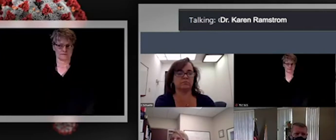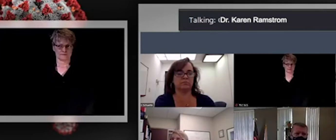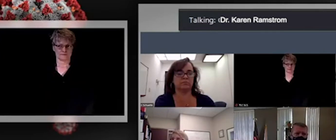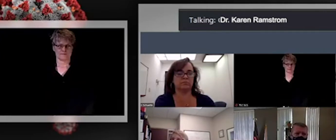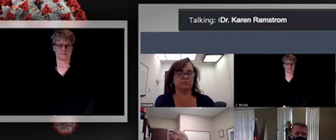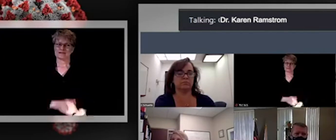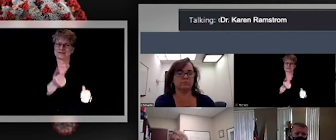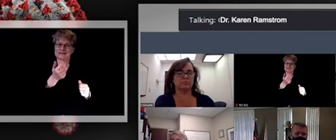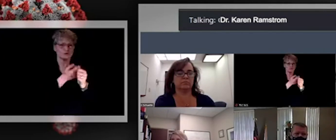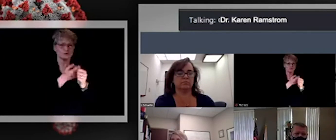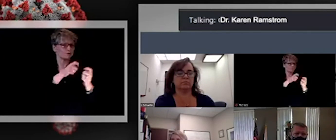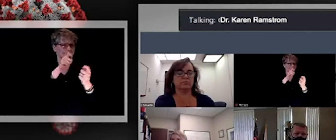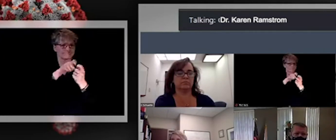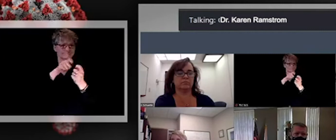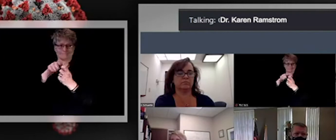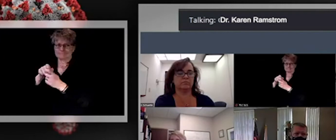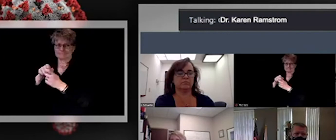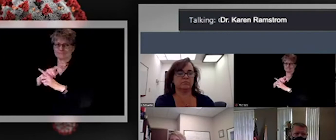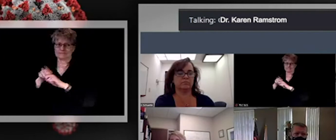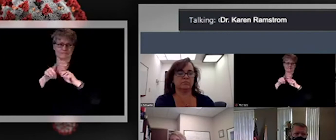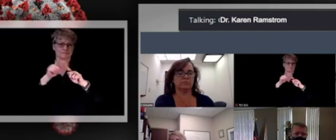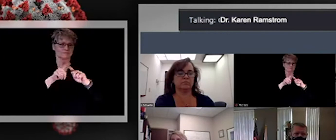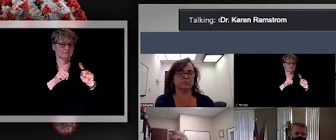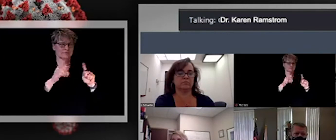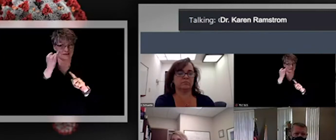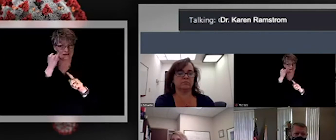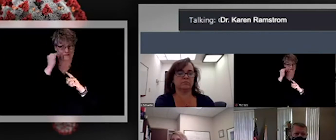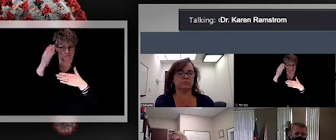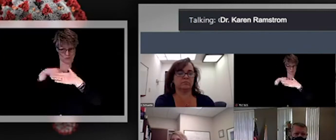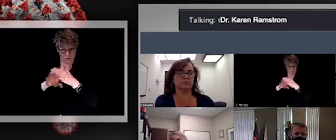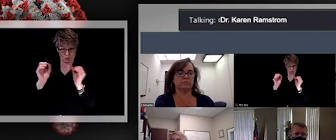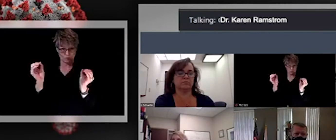in an office space, there's certainly guidance about how you would have meetings and wanting